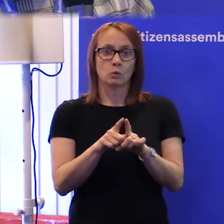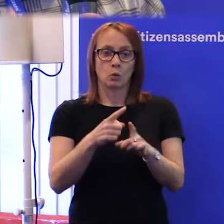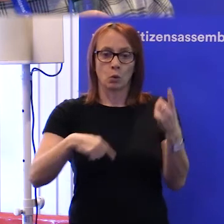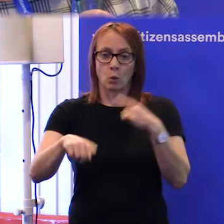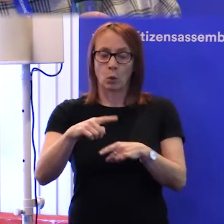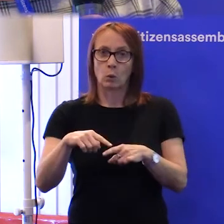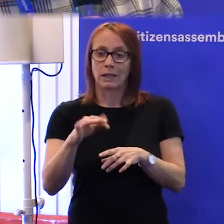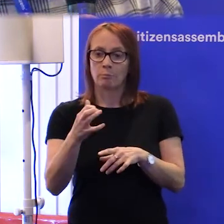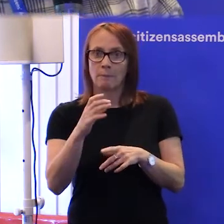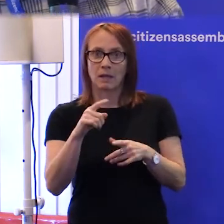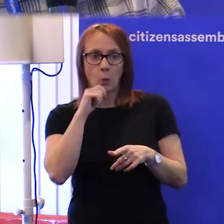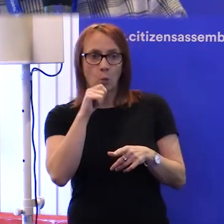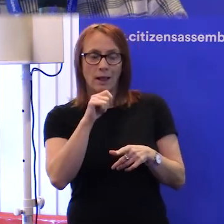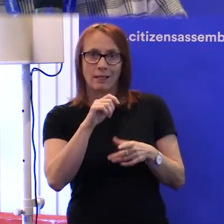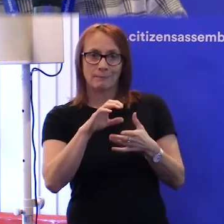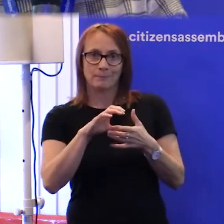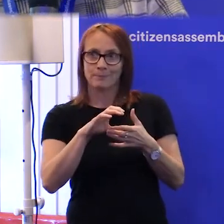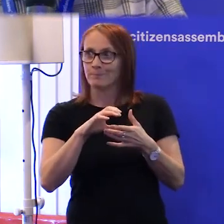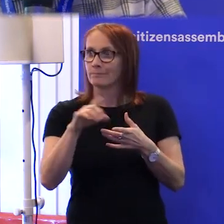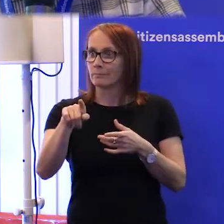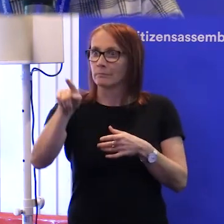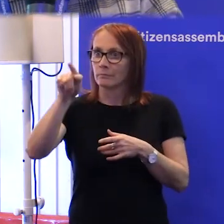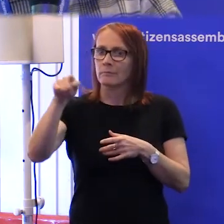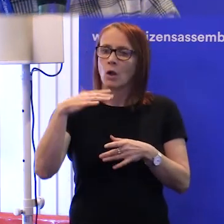Commission to actually bring in this is what we're interested in finding out